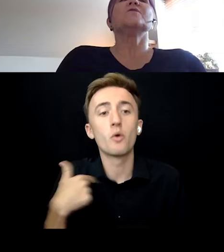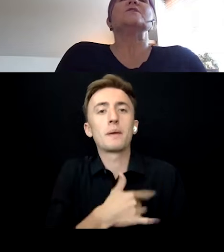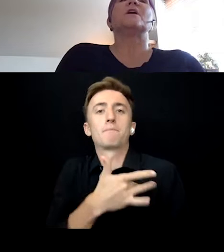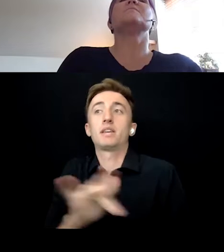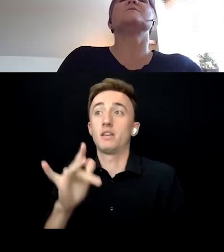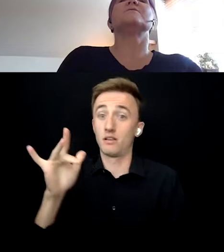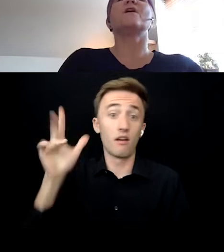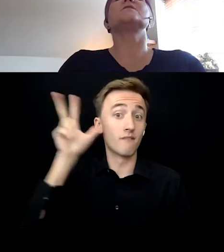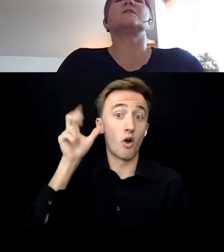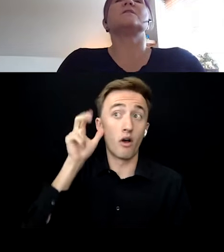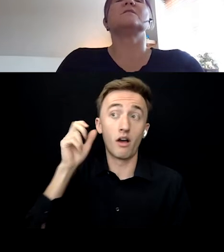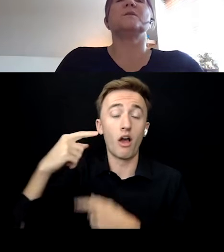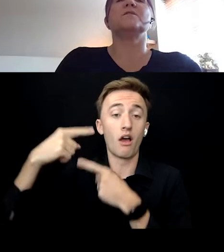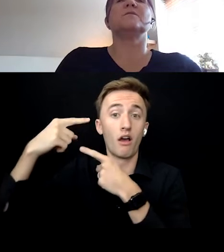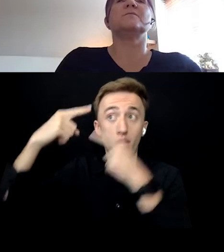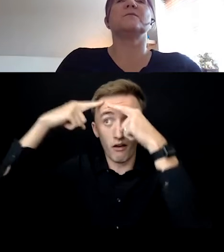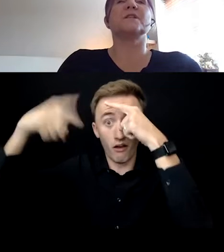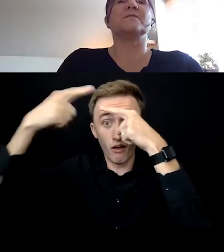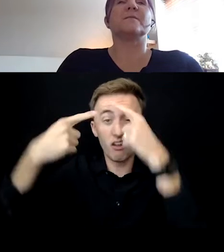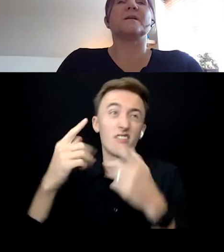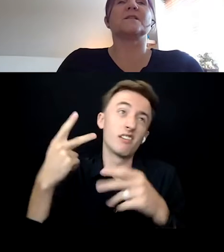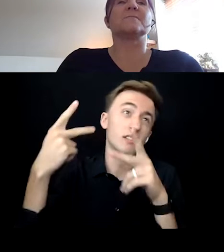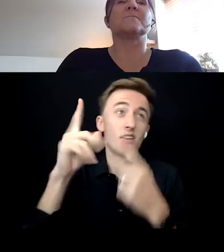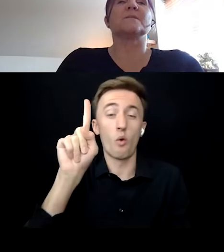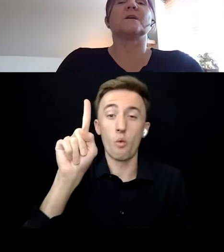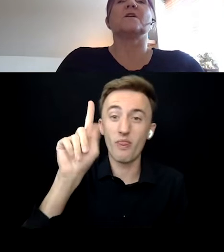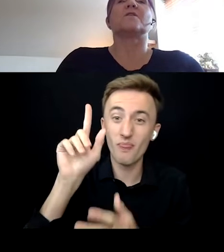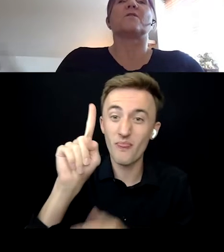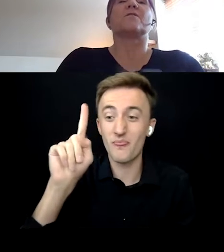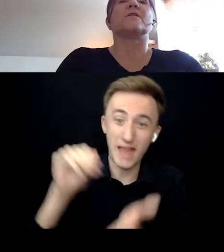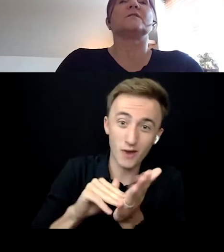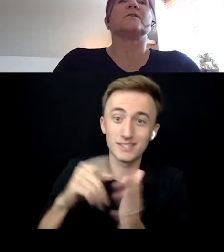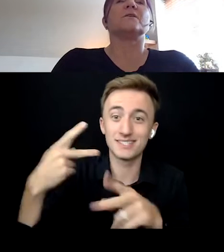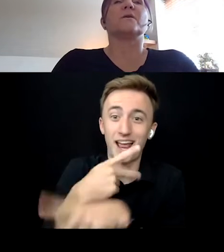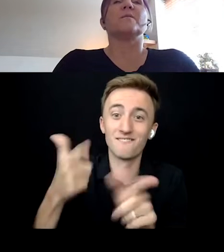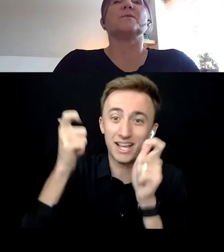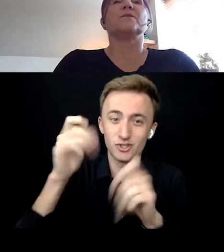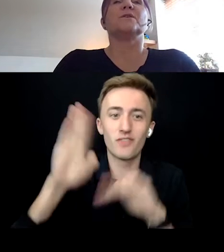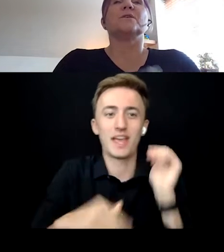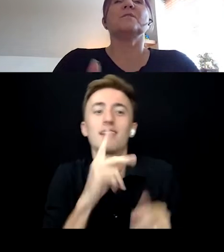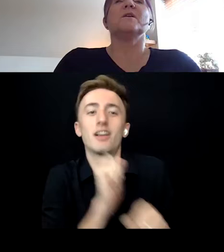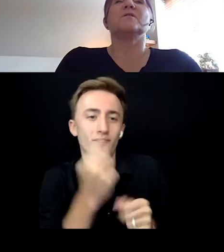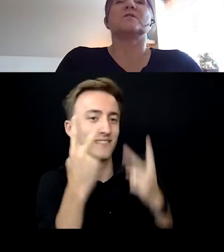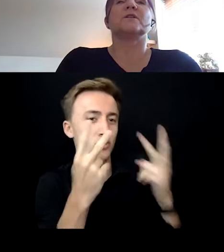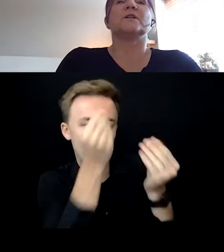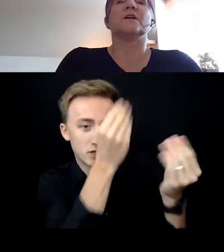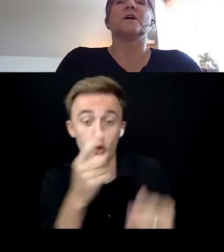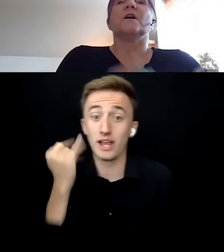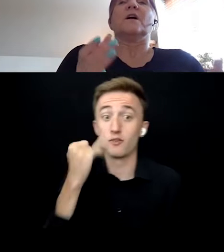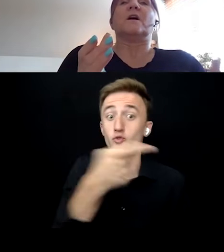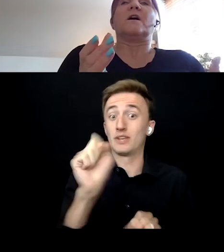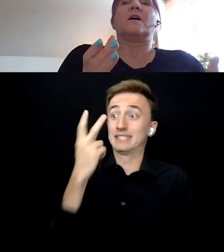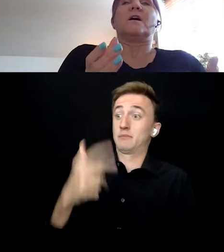100 times faster than we do visual information. So for those of you who are able to see me on screen,